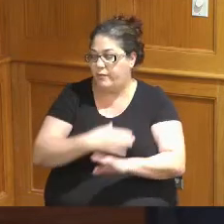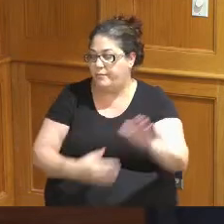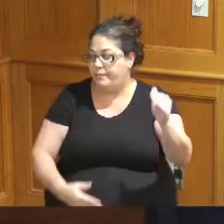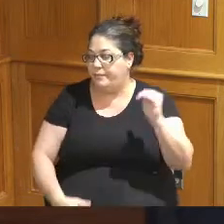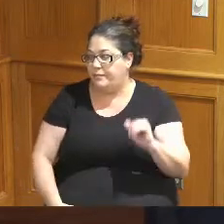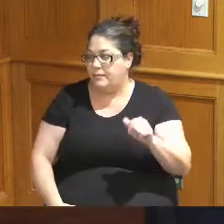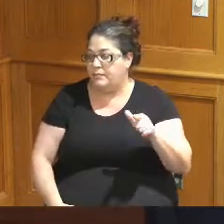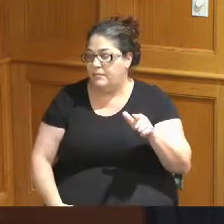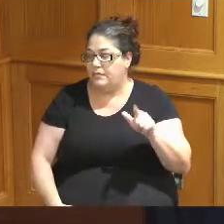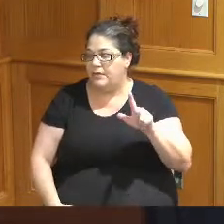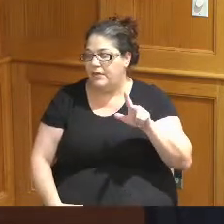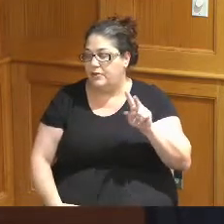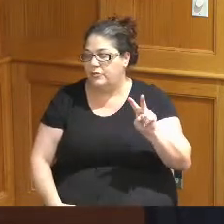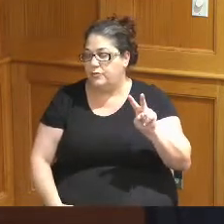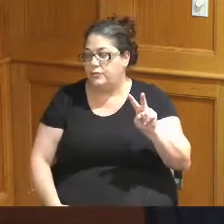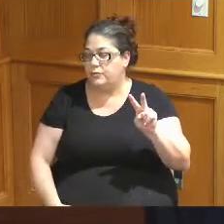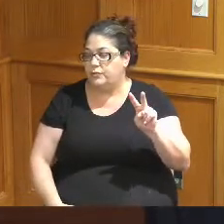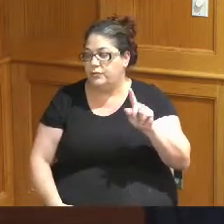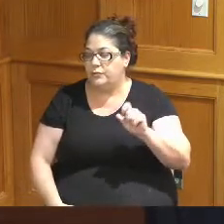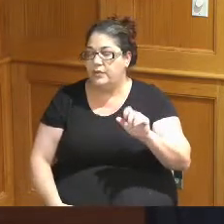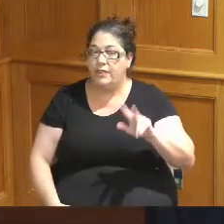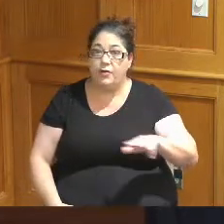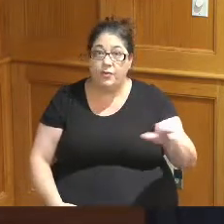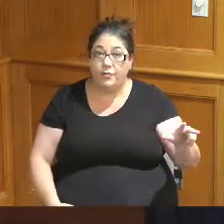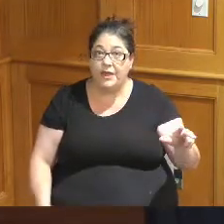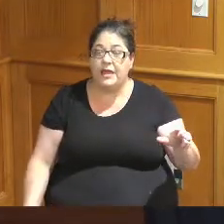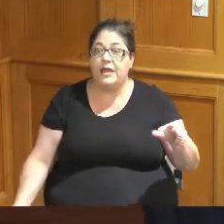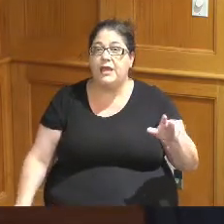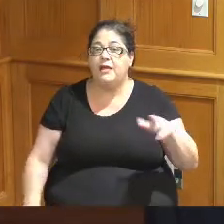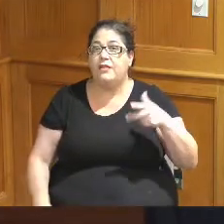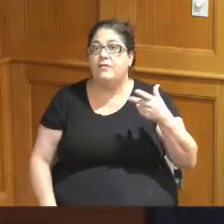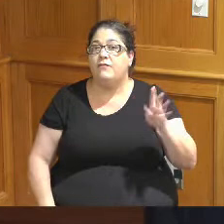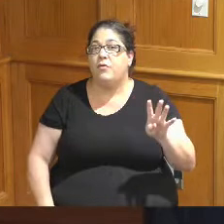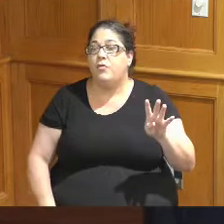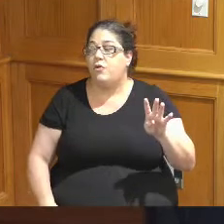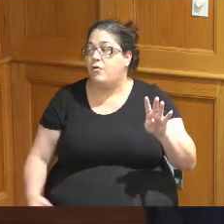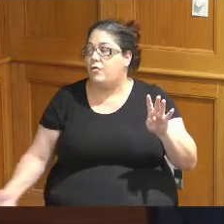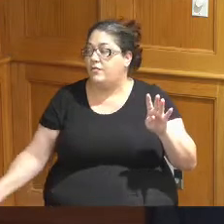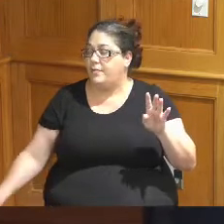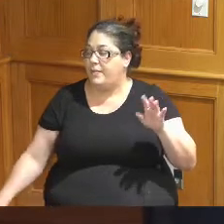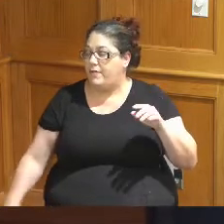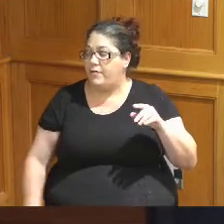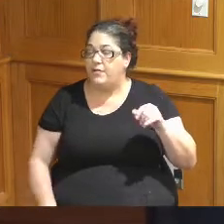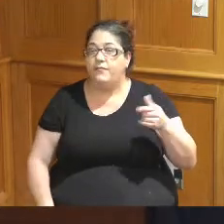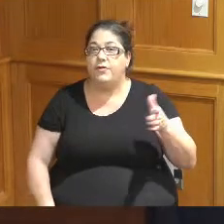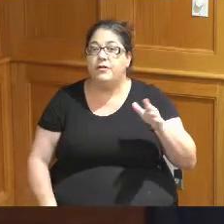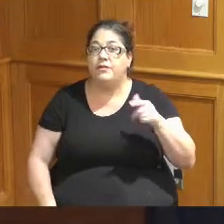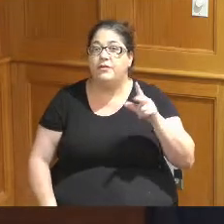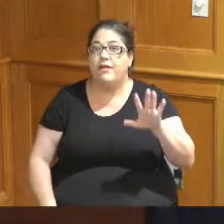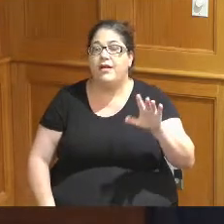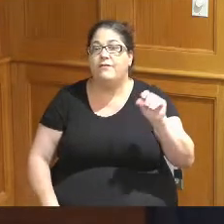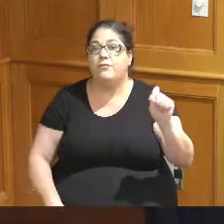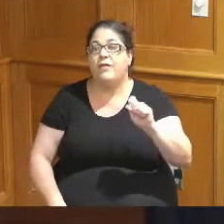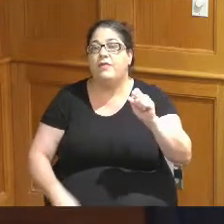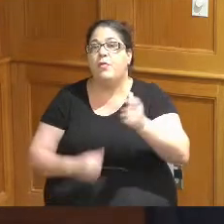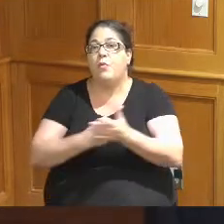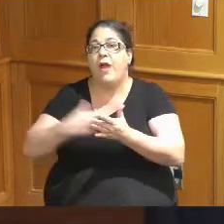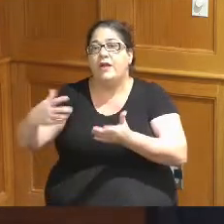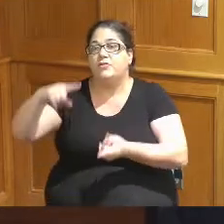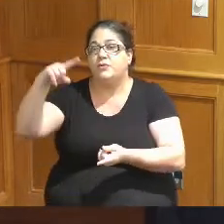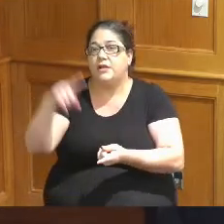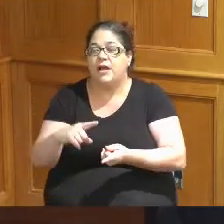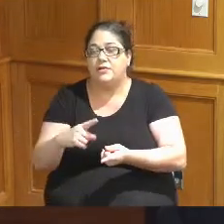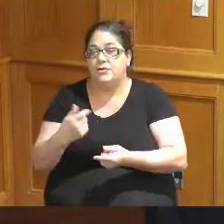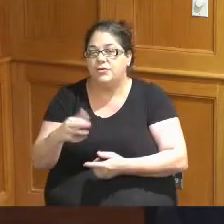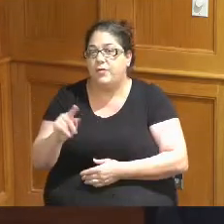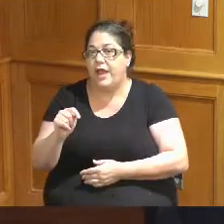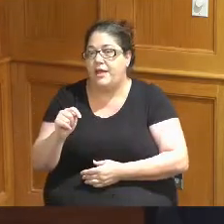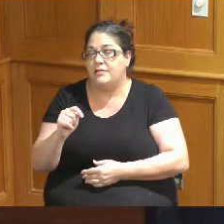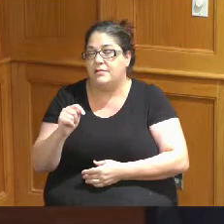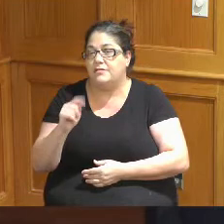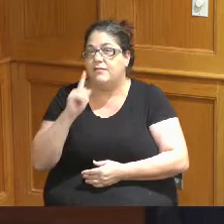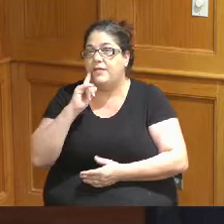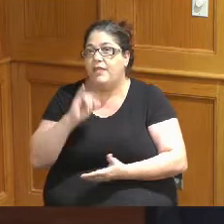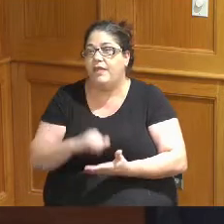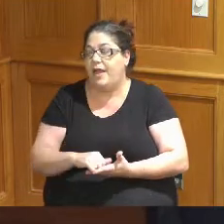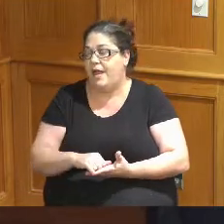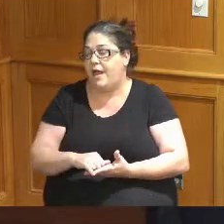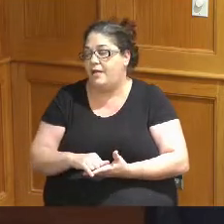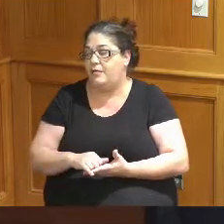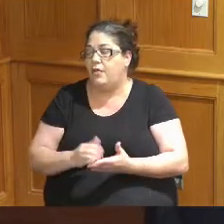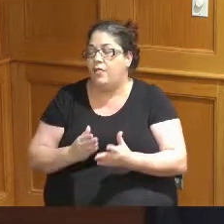items 32 33 34 and 35 relate to waste reduction grants performed through Environmental Services